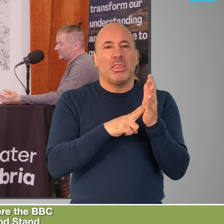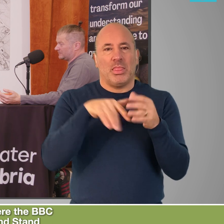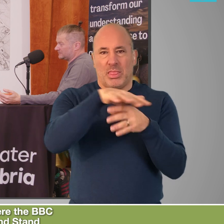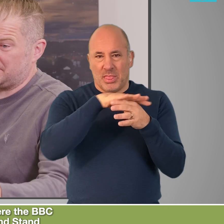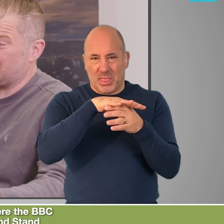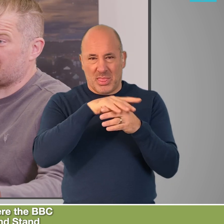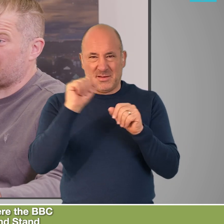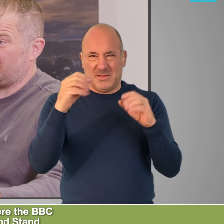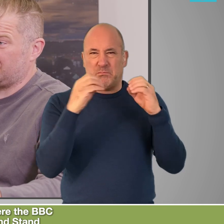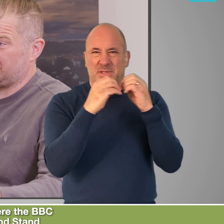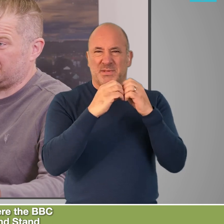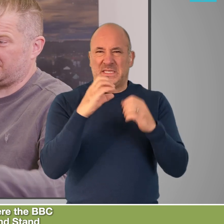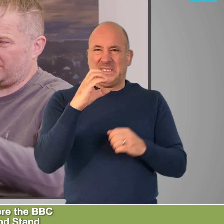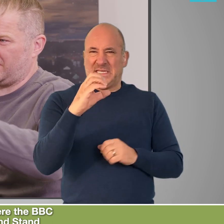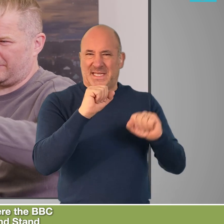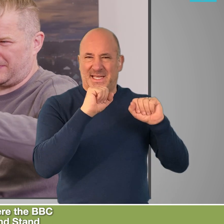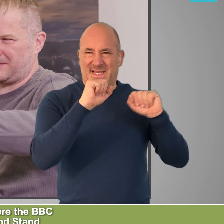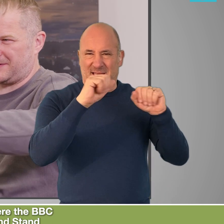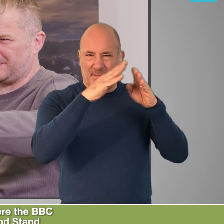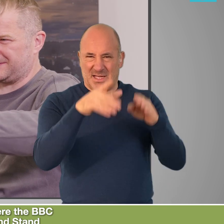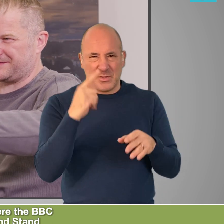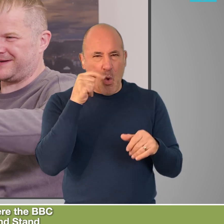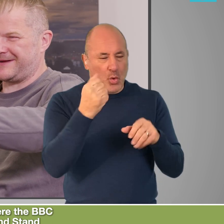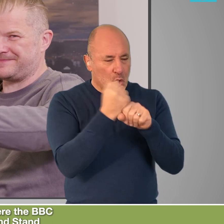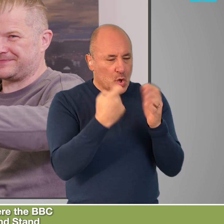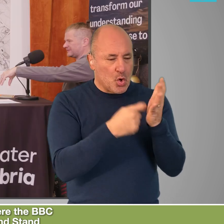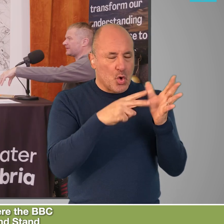the BBC area of where the BBC building is at Grand Stand